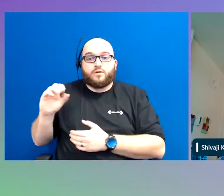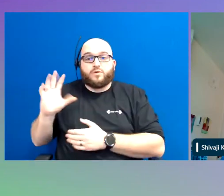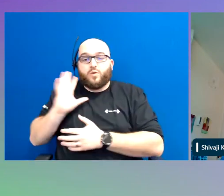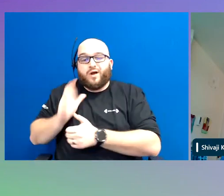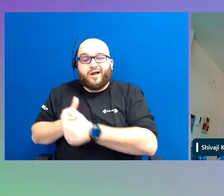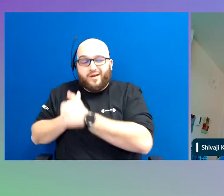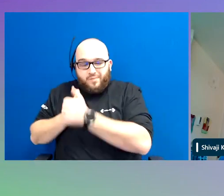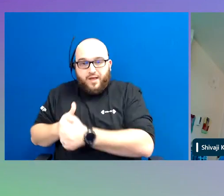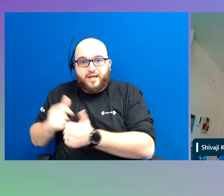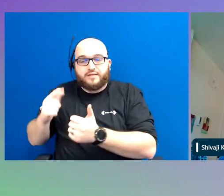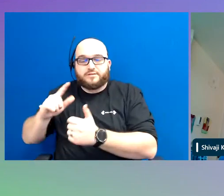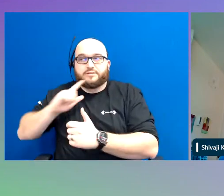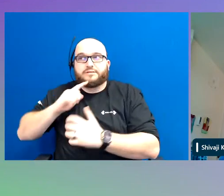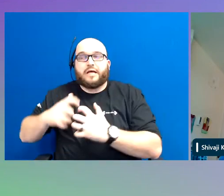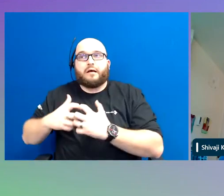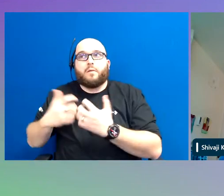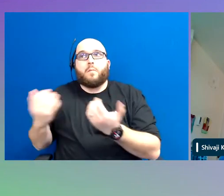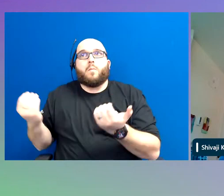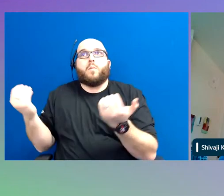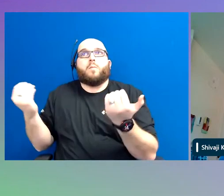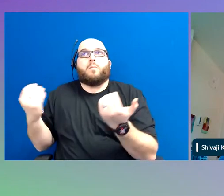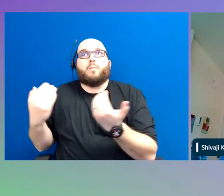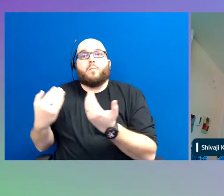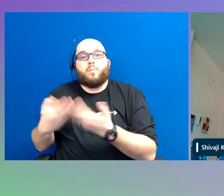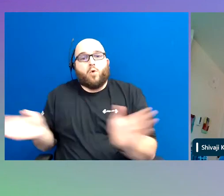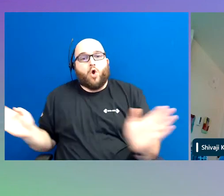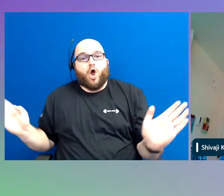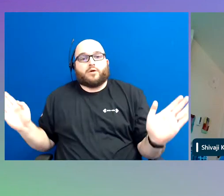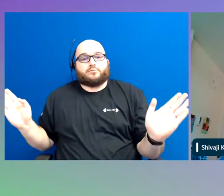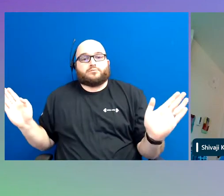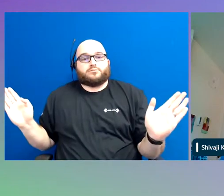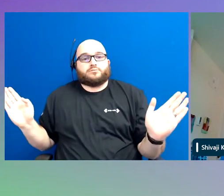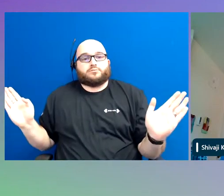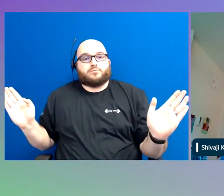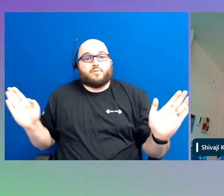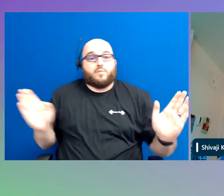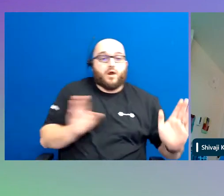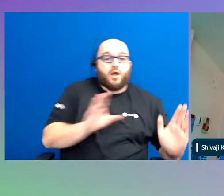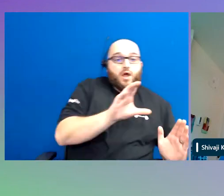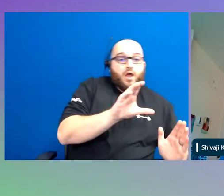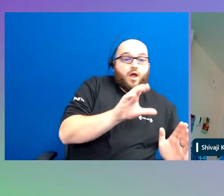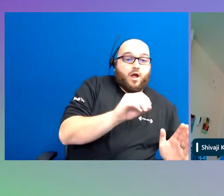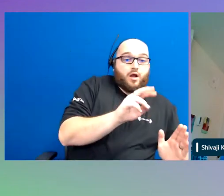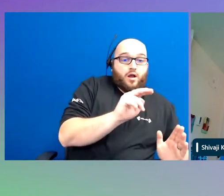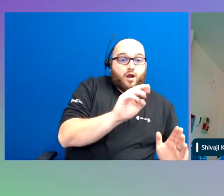wider, broader. It can vary it,